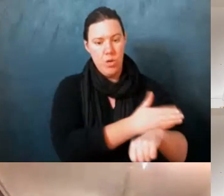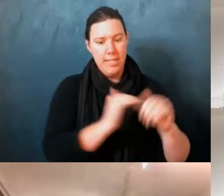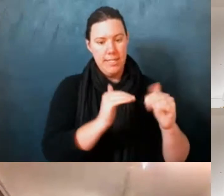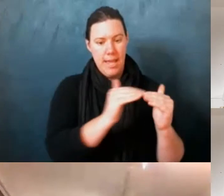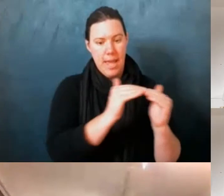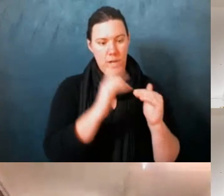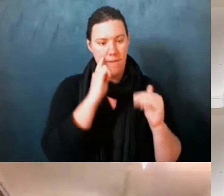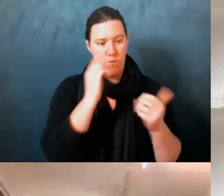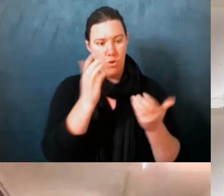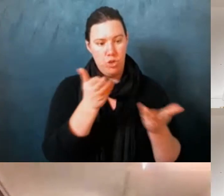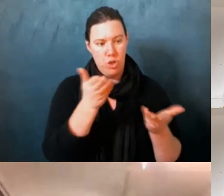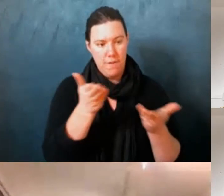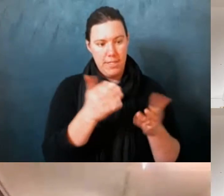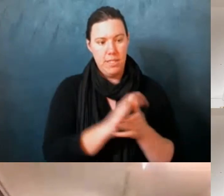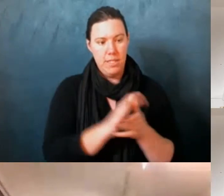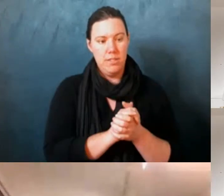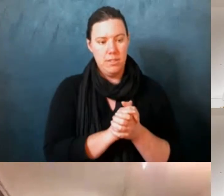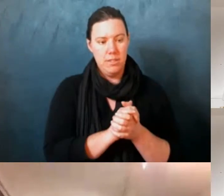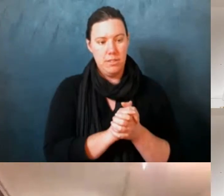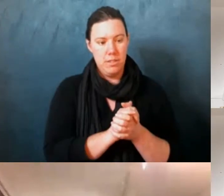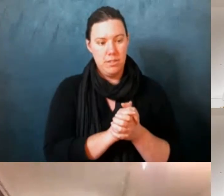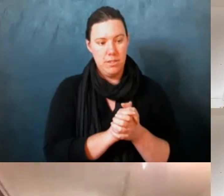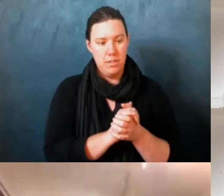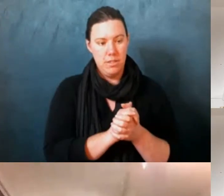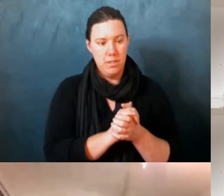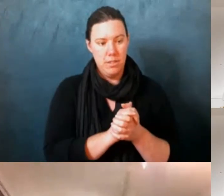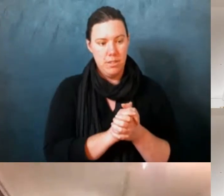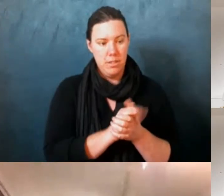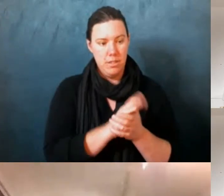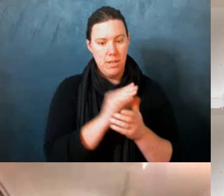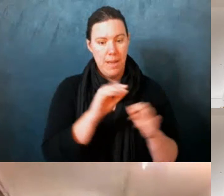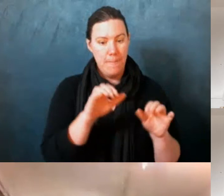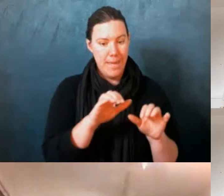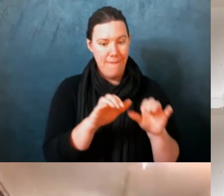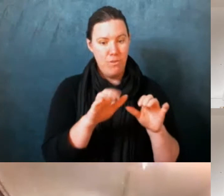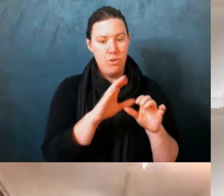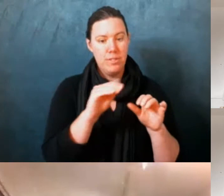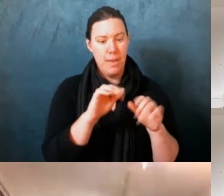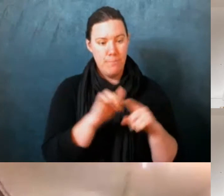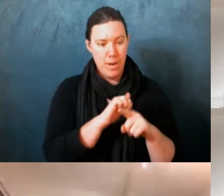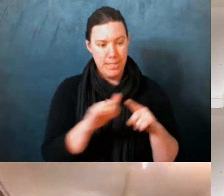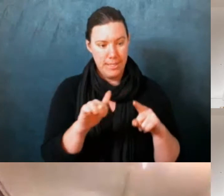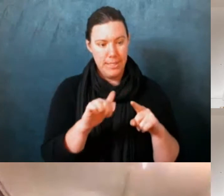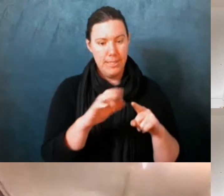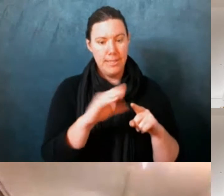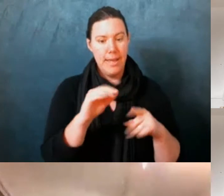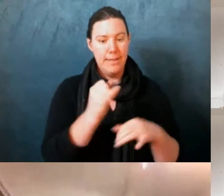of the services and the behaviors and practices and institutions